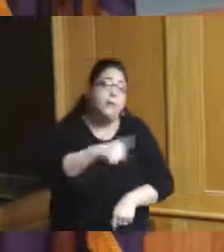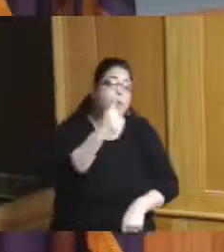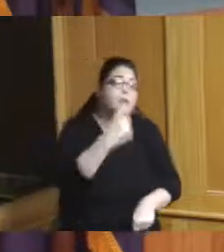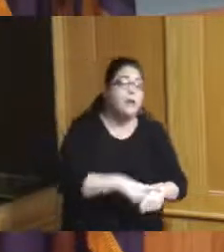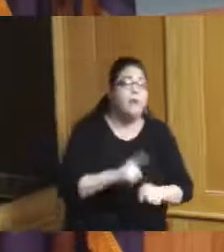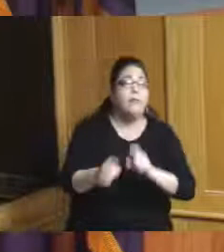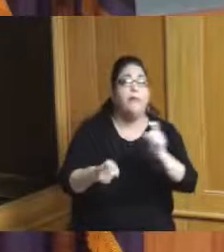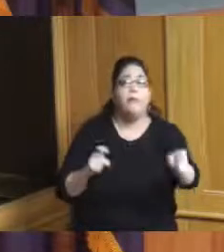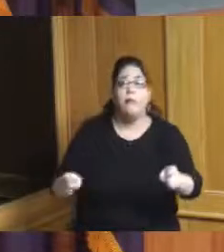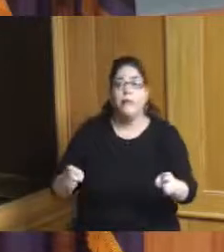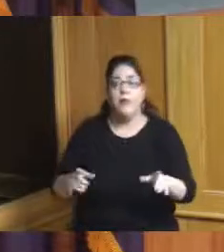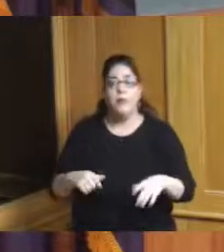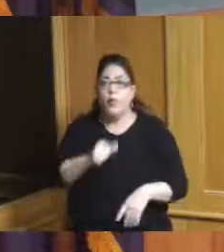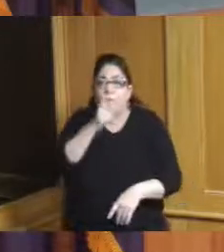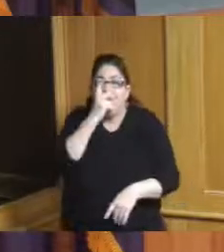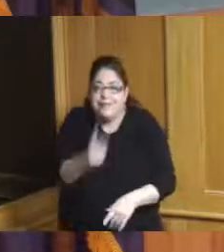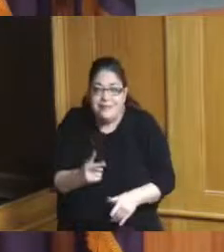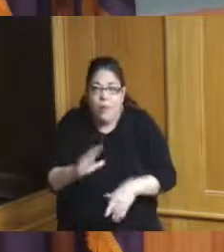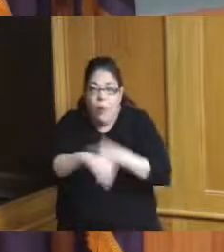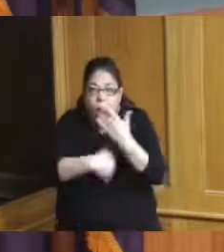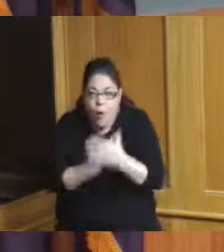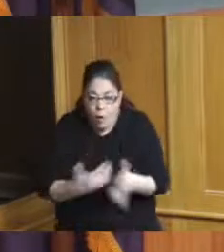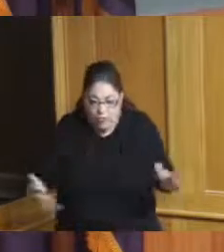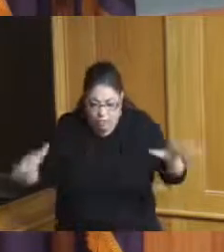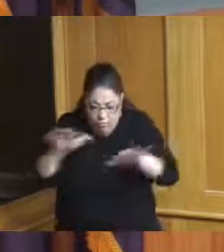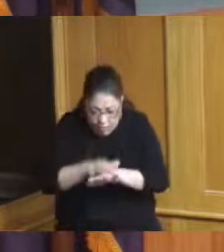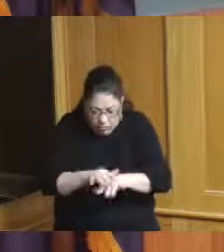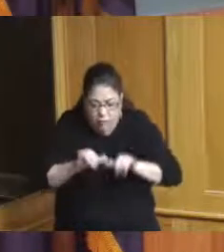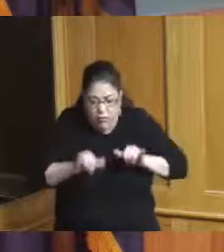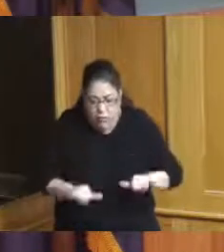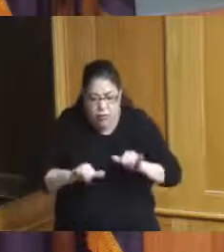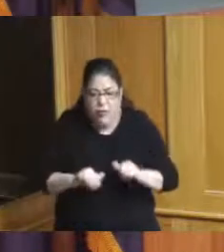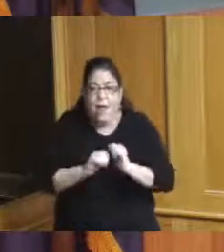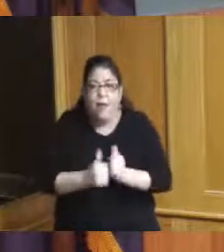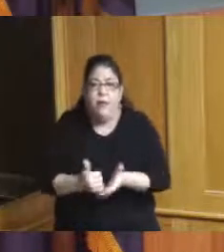the second thing that I wanted to bring up was that you said we don't do the city of Cincinnati